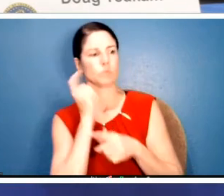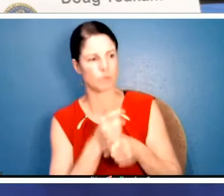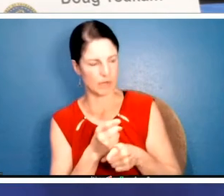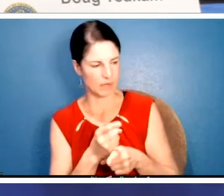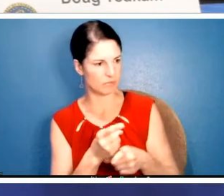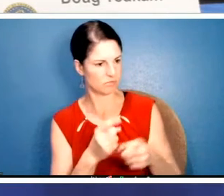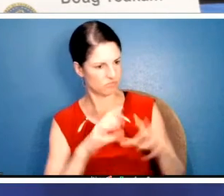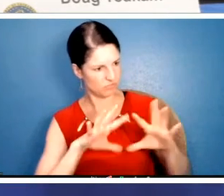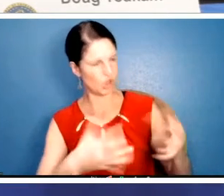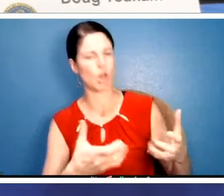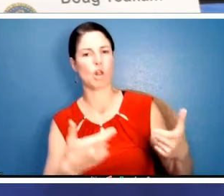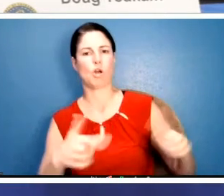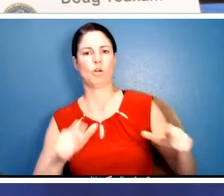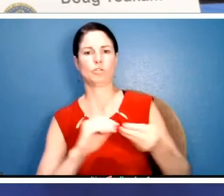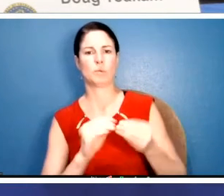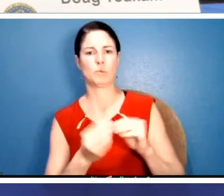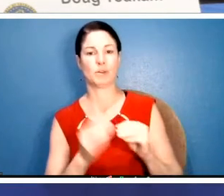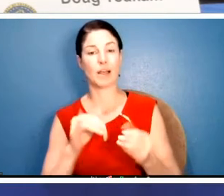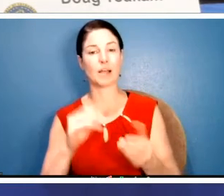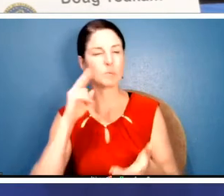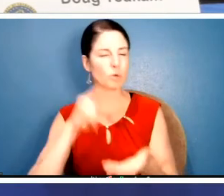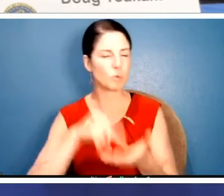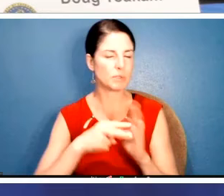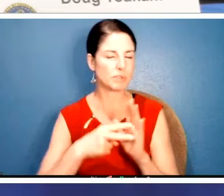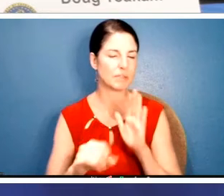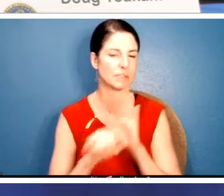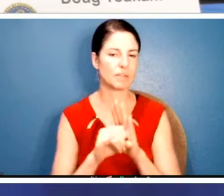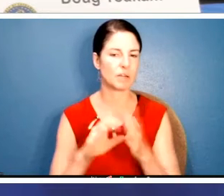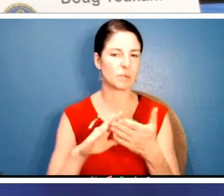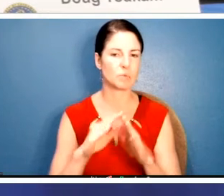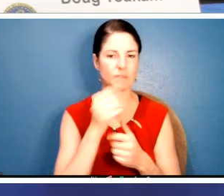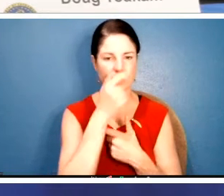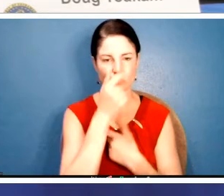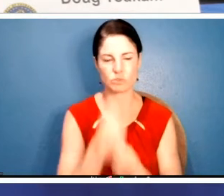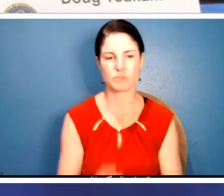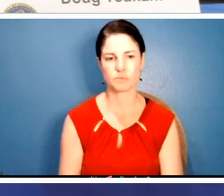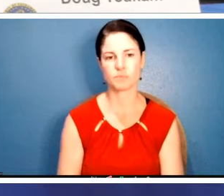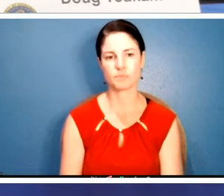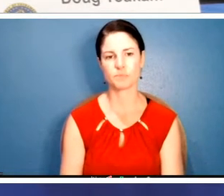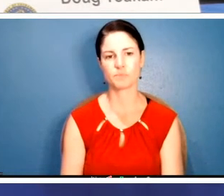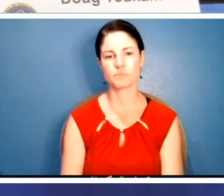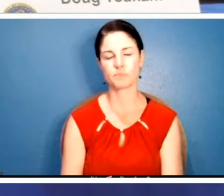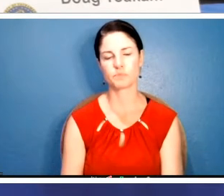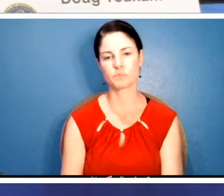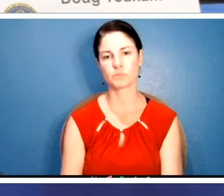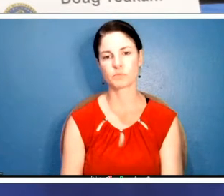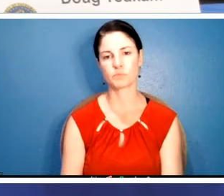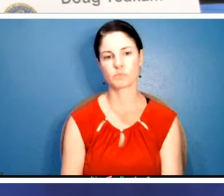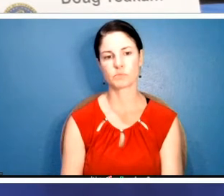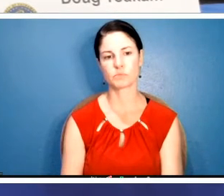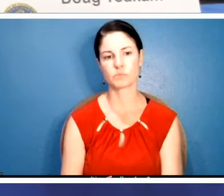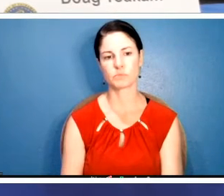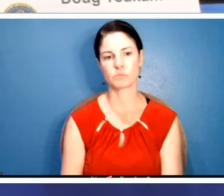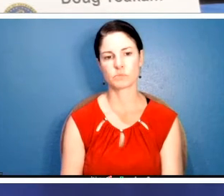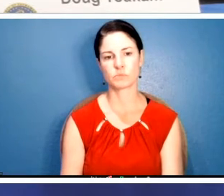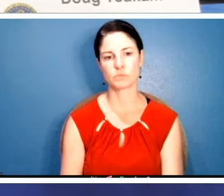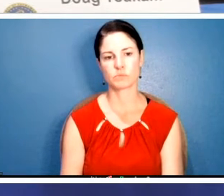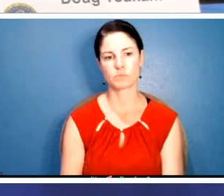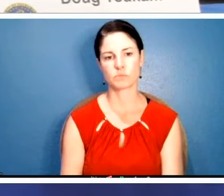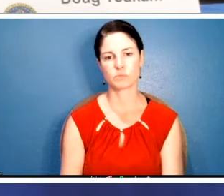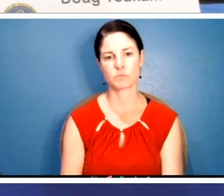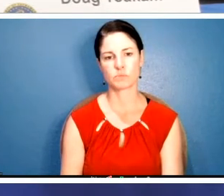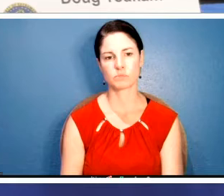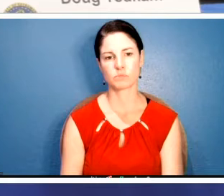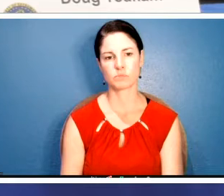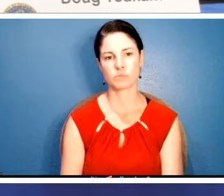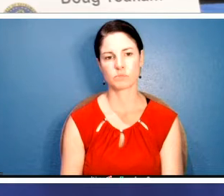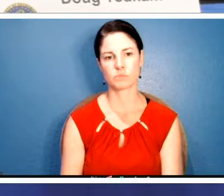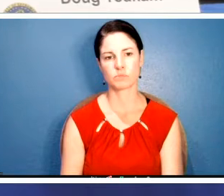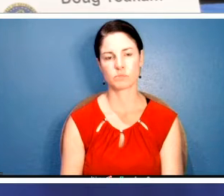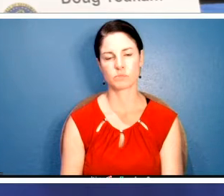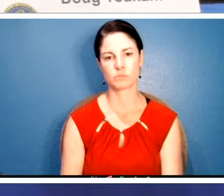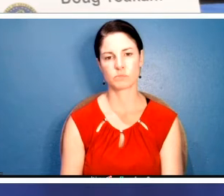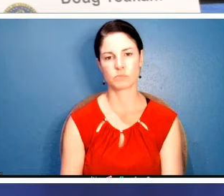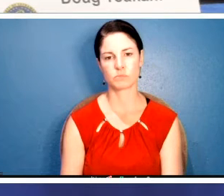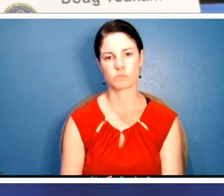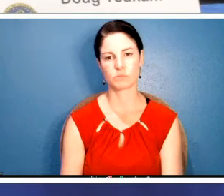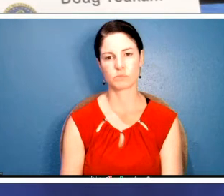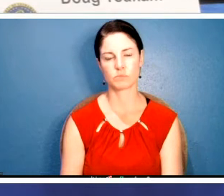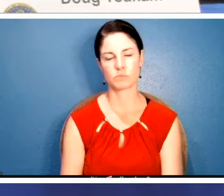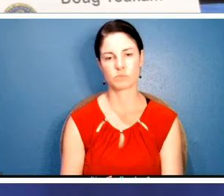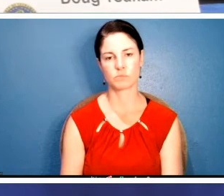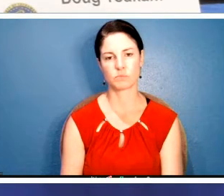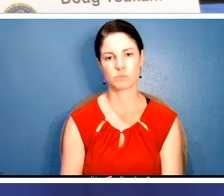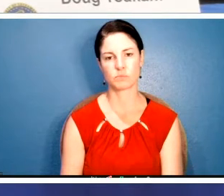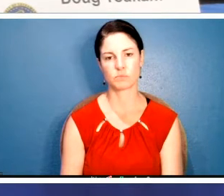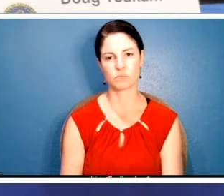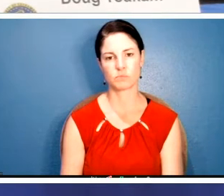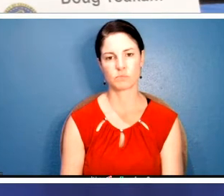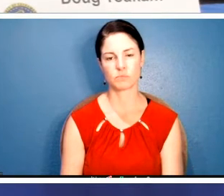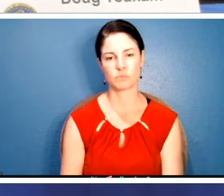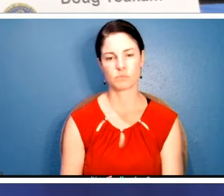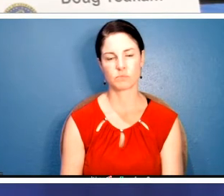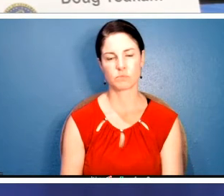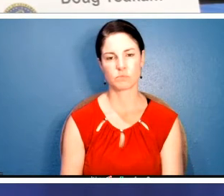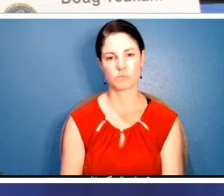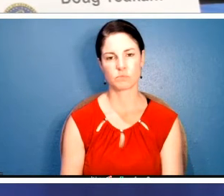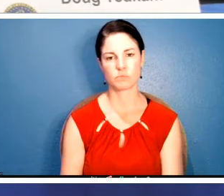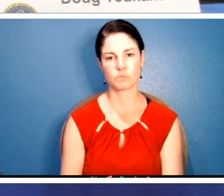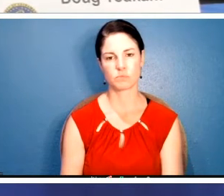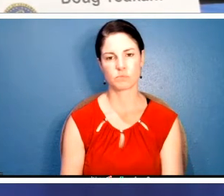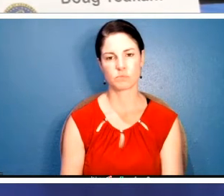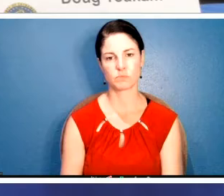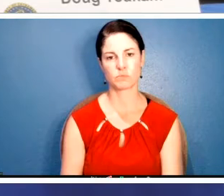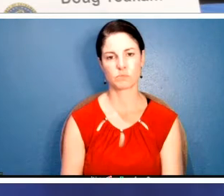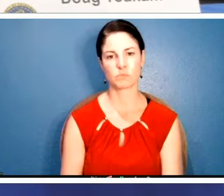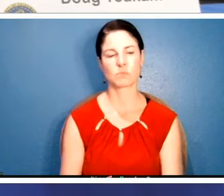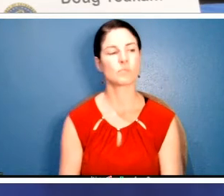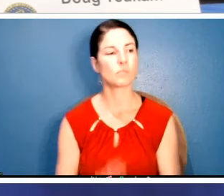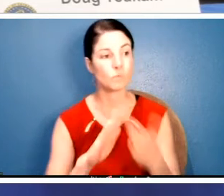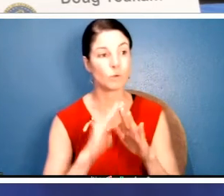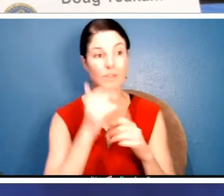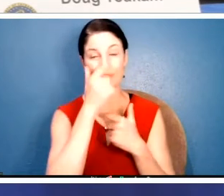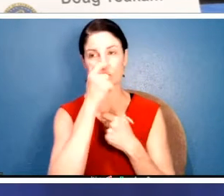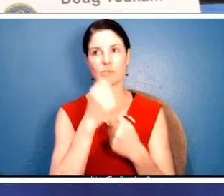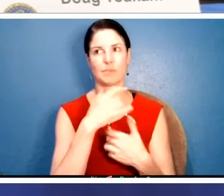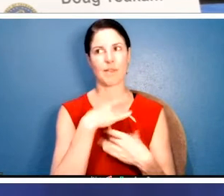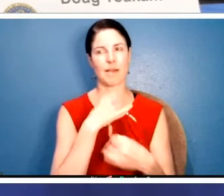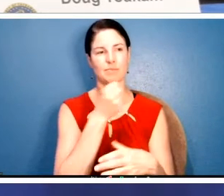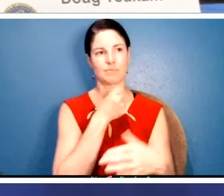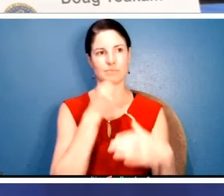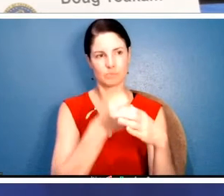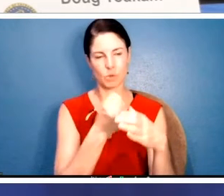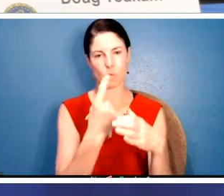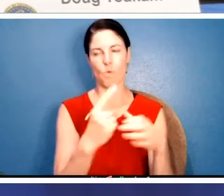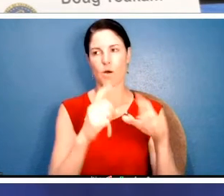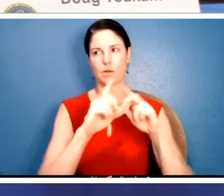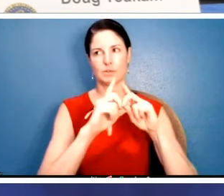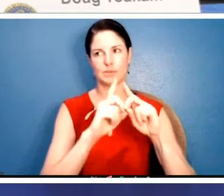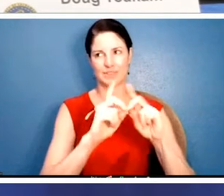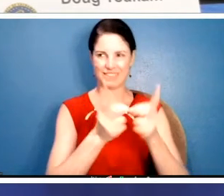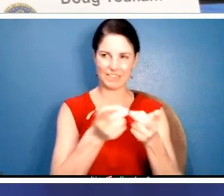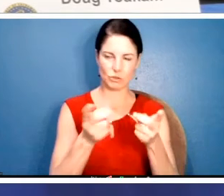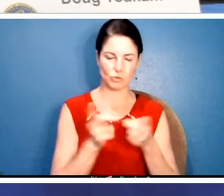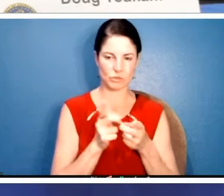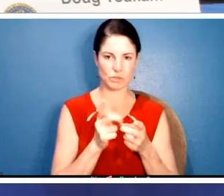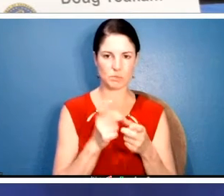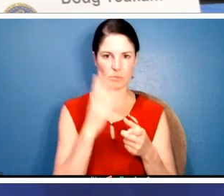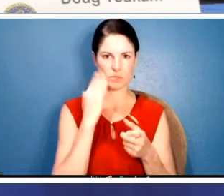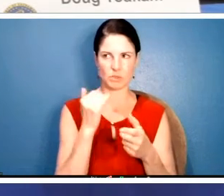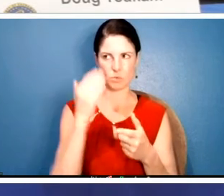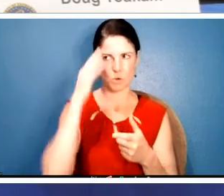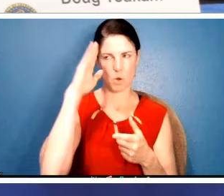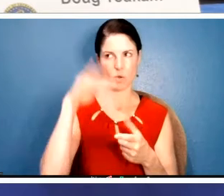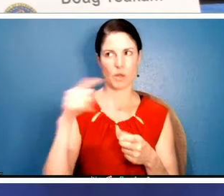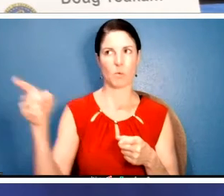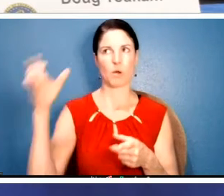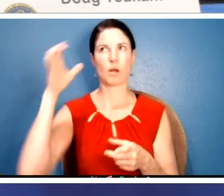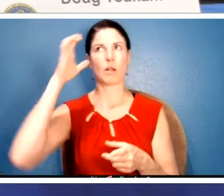SacGov: that's the purpose of identifying communities of interest and that's why communities of interest generally like to be put in one district, so that they have that impact on their particular elected official if they're if they have a an is an issue and they're divided.